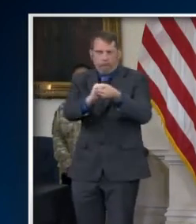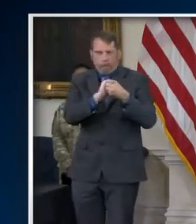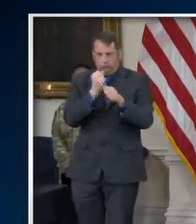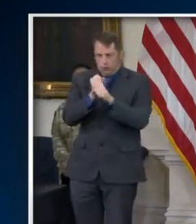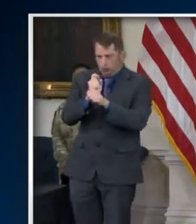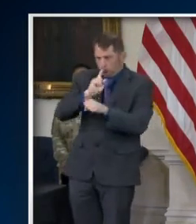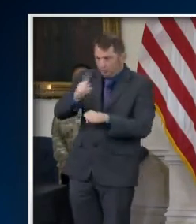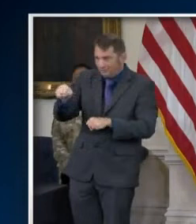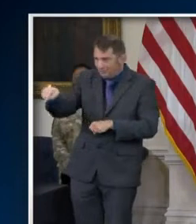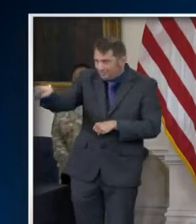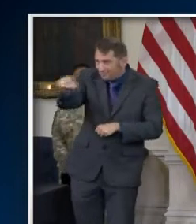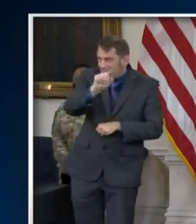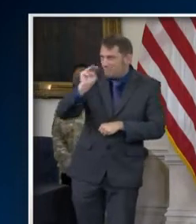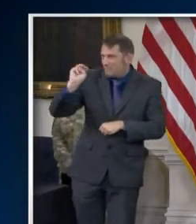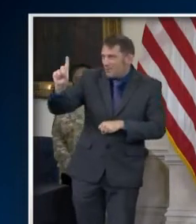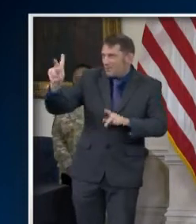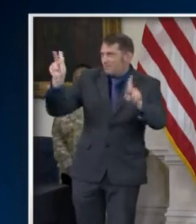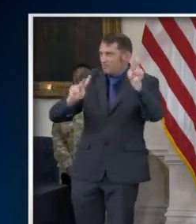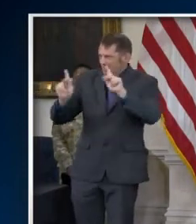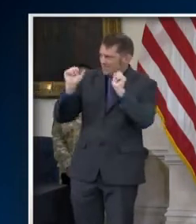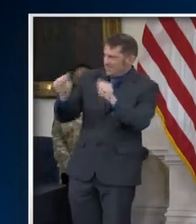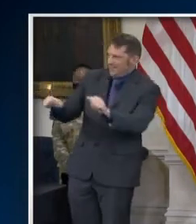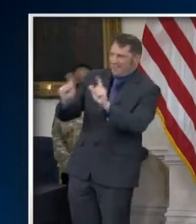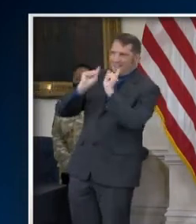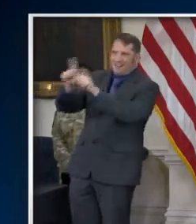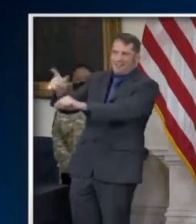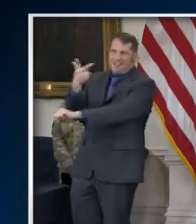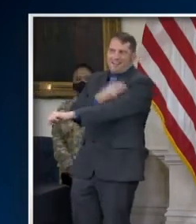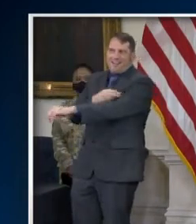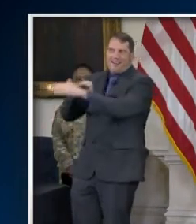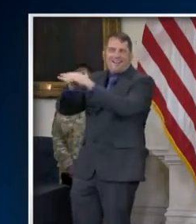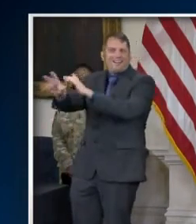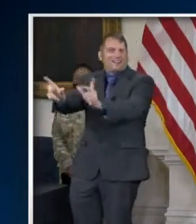HANDS ON DECK EFFORT TO MAKE SURE EVERY MARYLANDER WHO WANTS